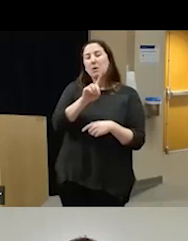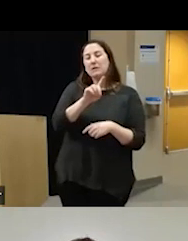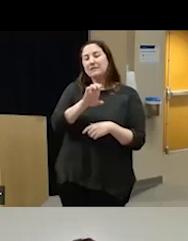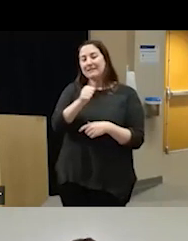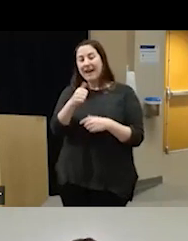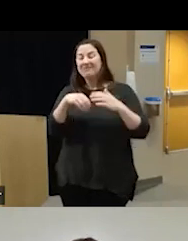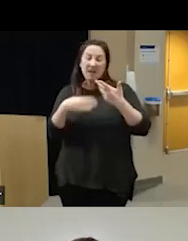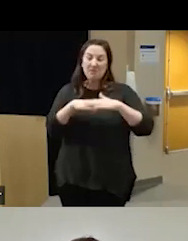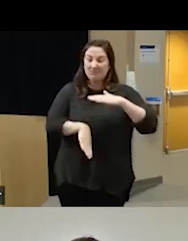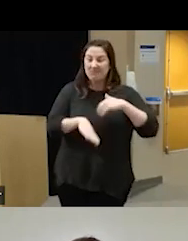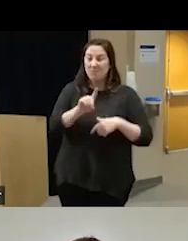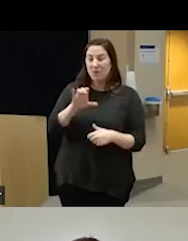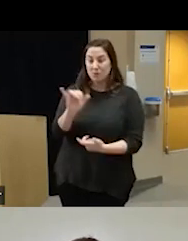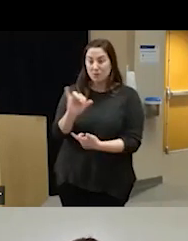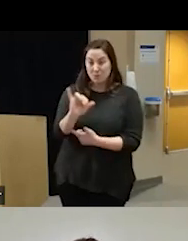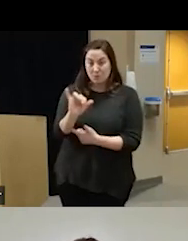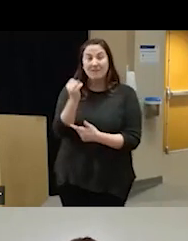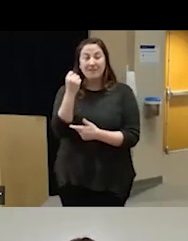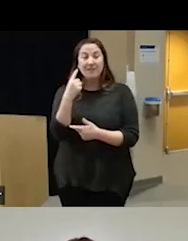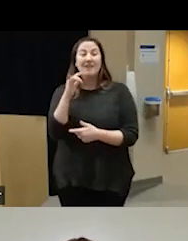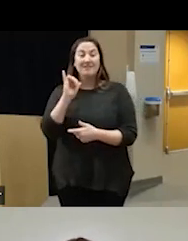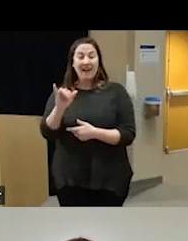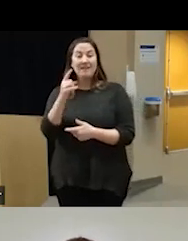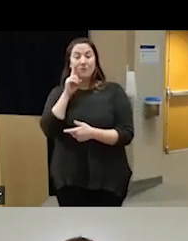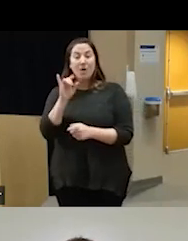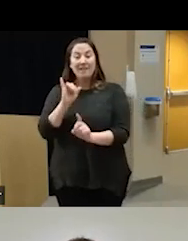bearing in mind that the threshold for diabetes is 126